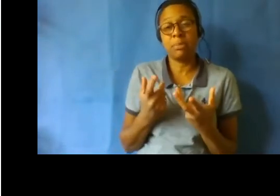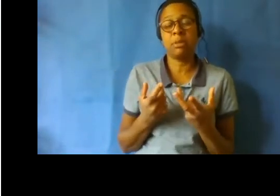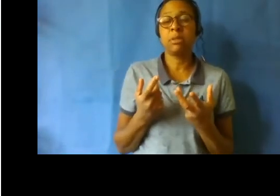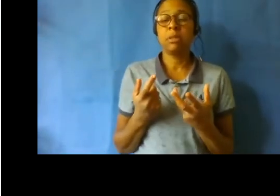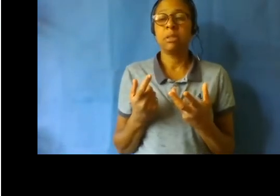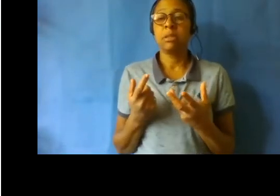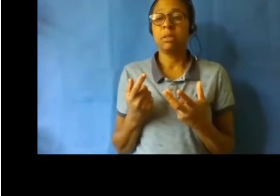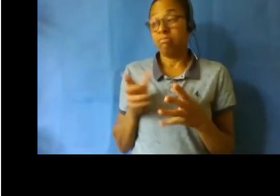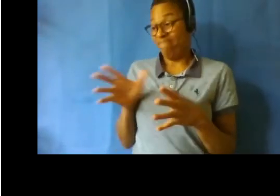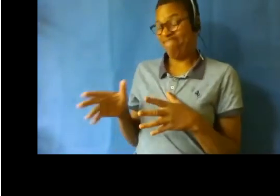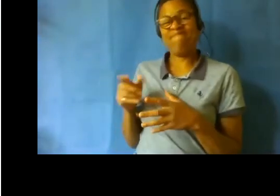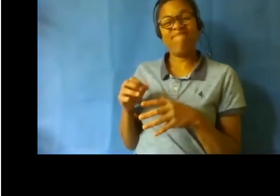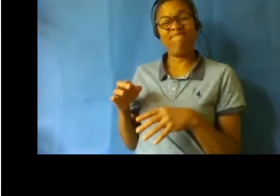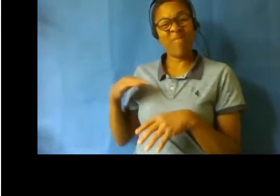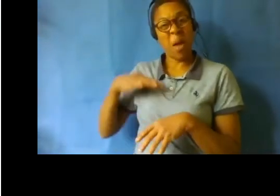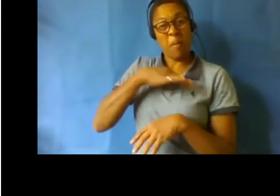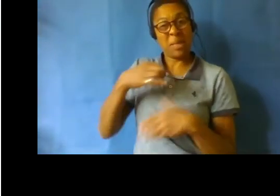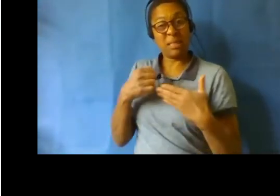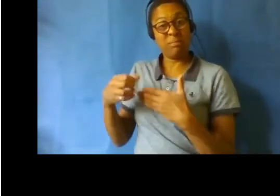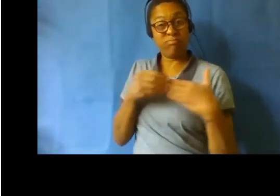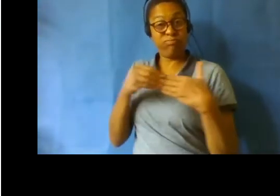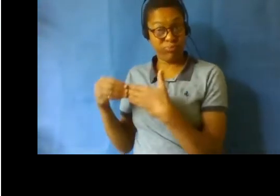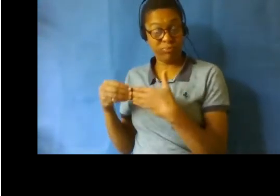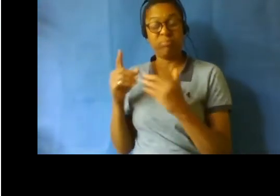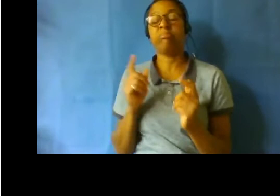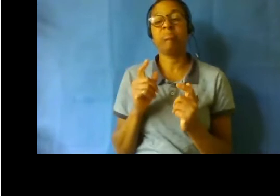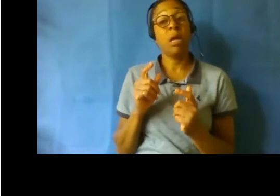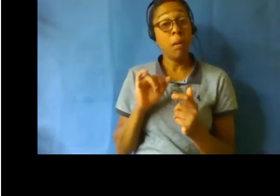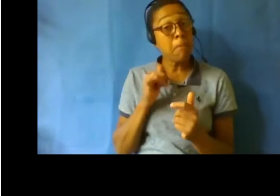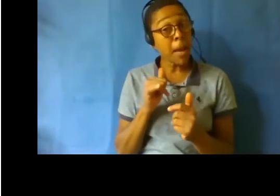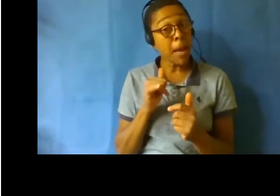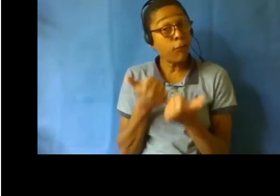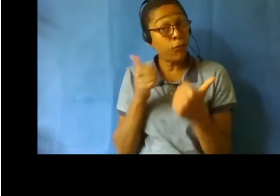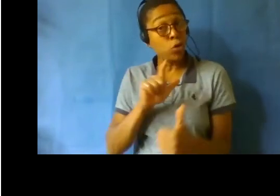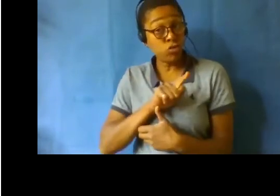so my mom took her to the GP the GP said they couldn't see it this rash has been